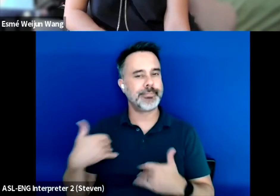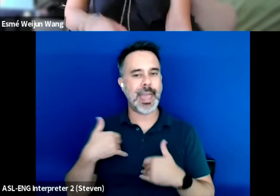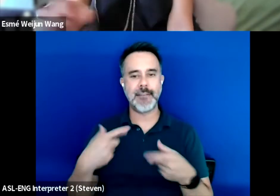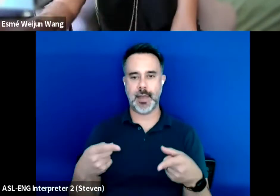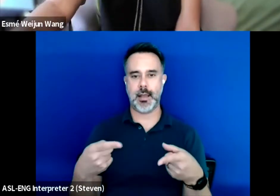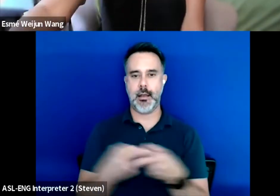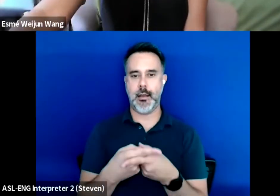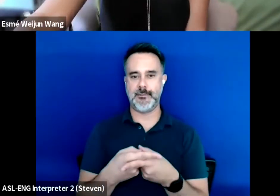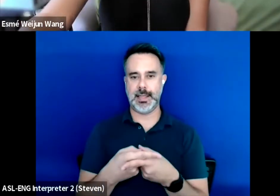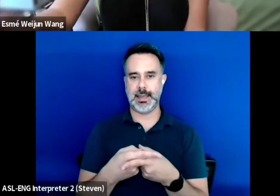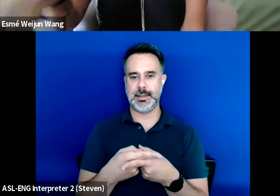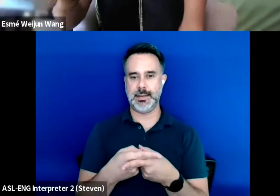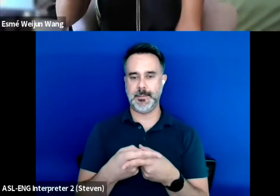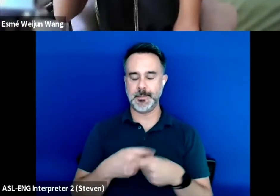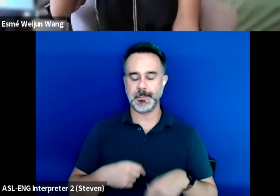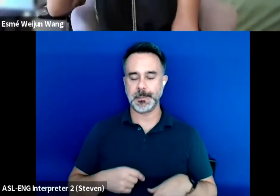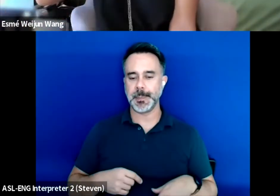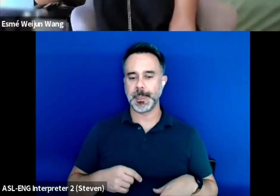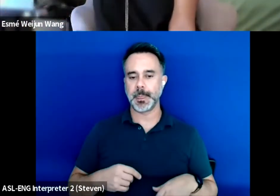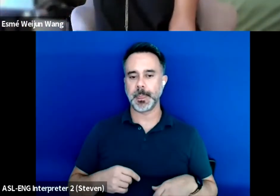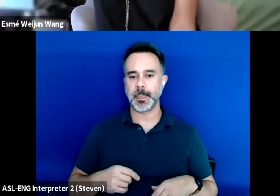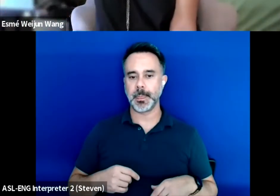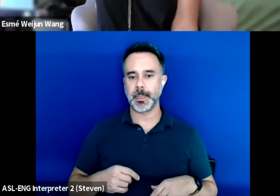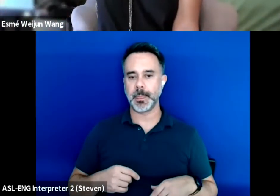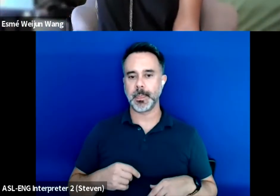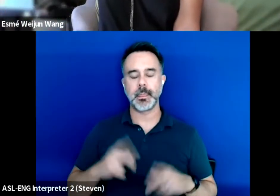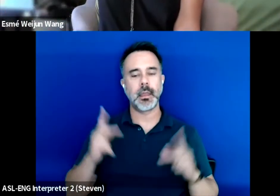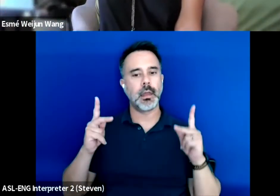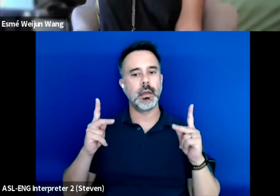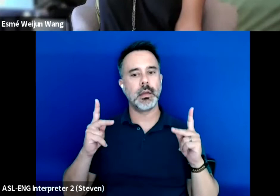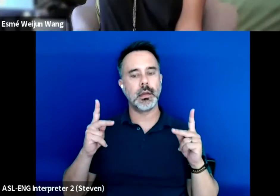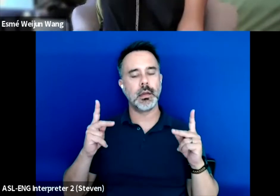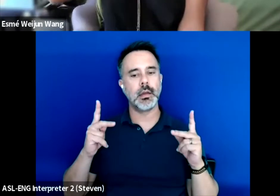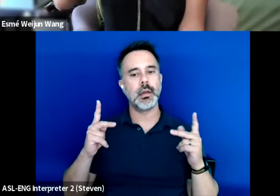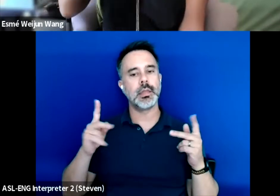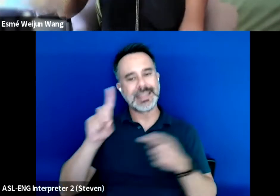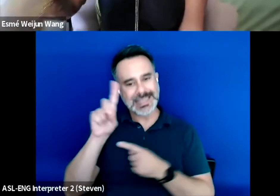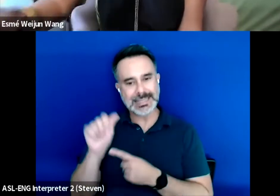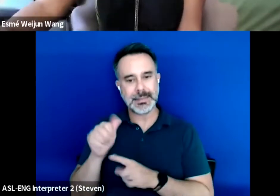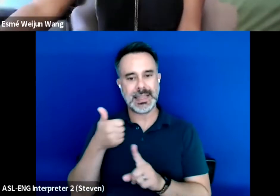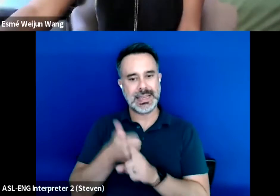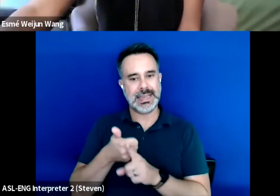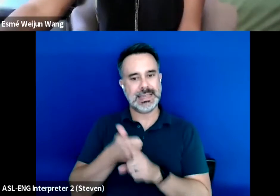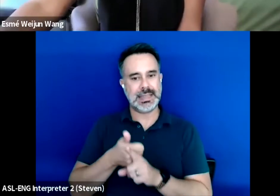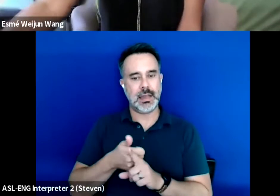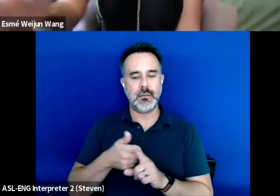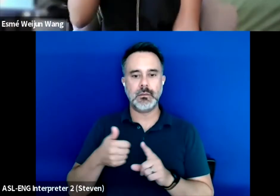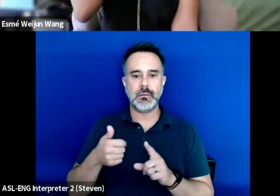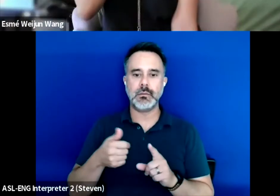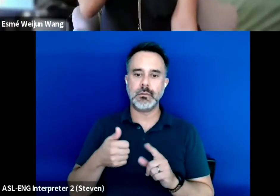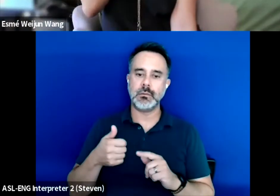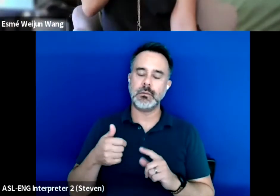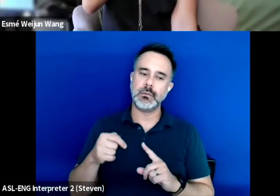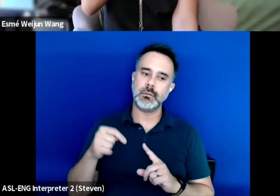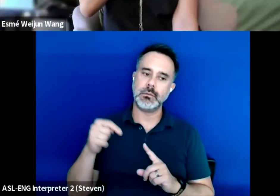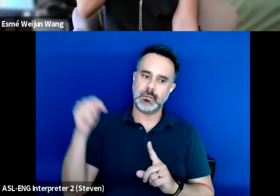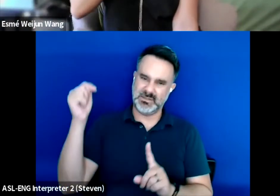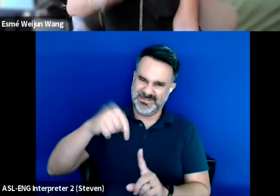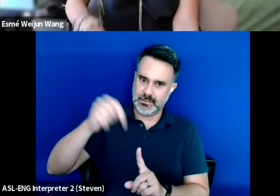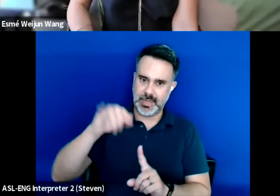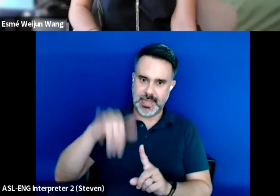Instead of pointing at the evil which is the system that isn't allowing --